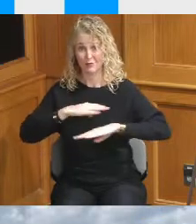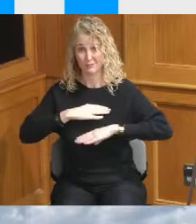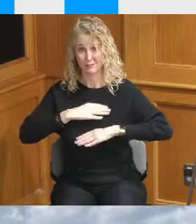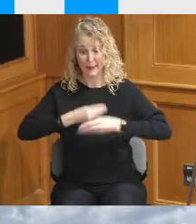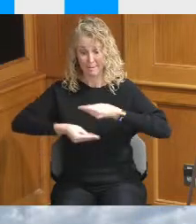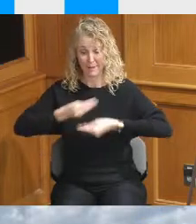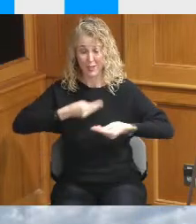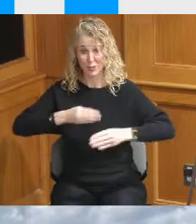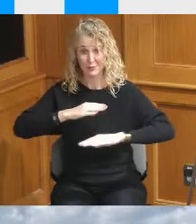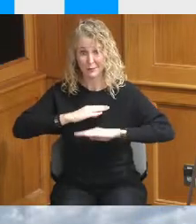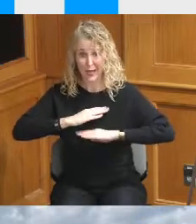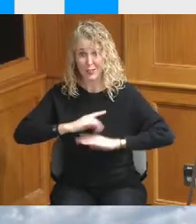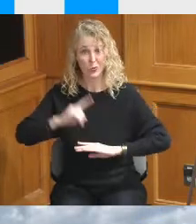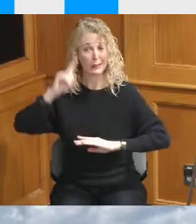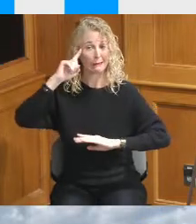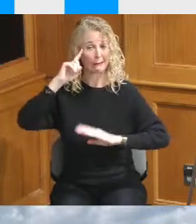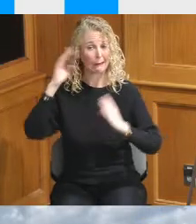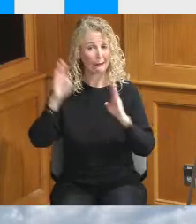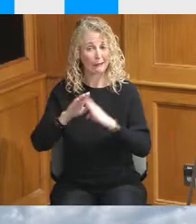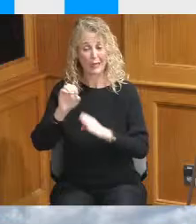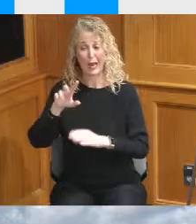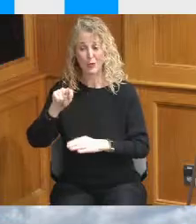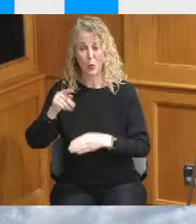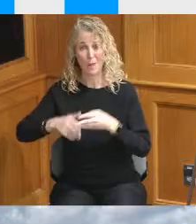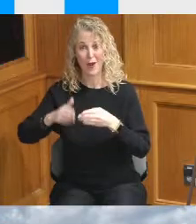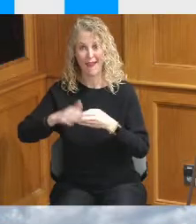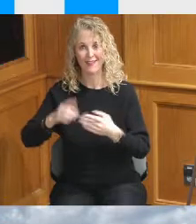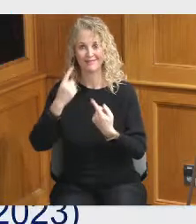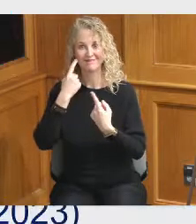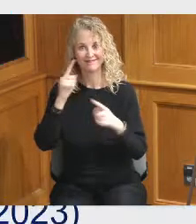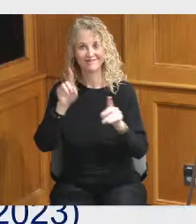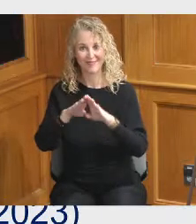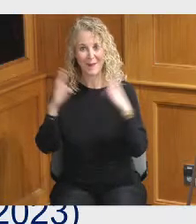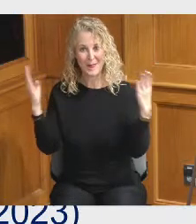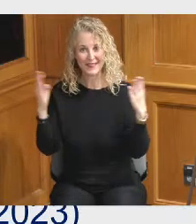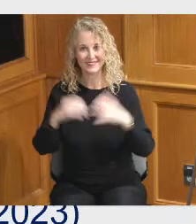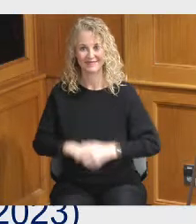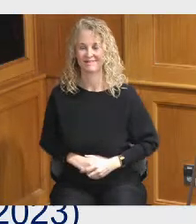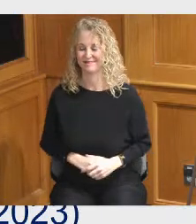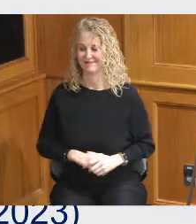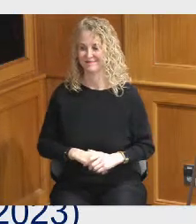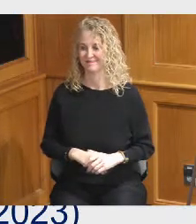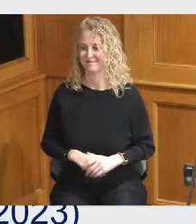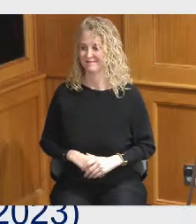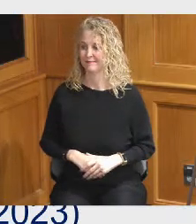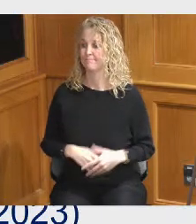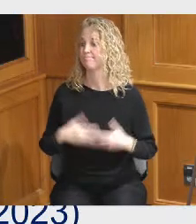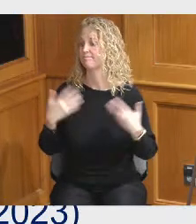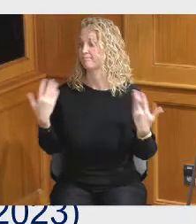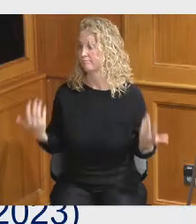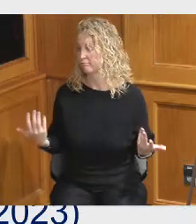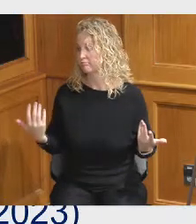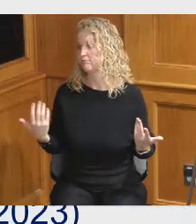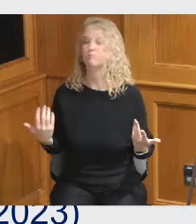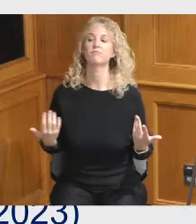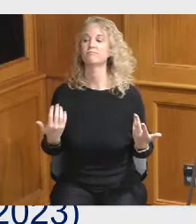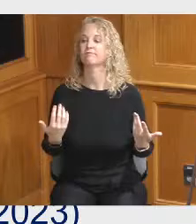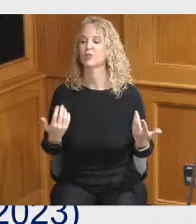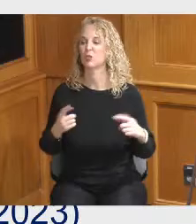to be completed at the end of October this year some of the site components with their